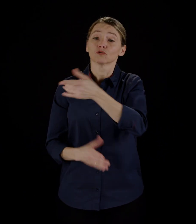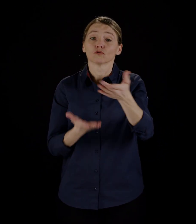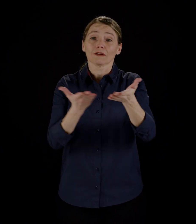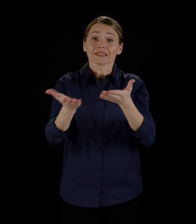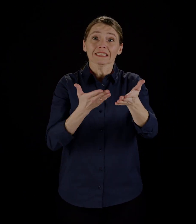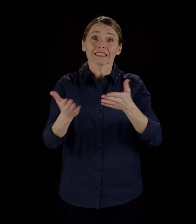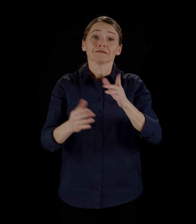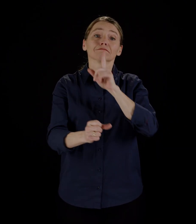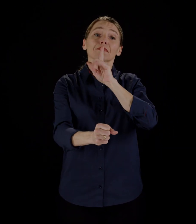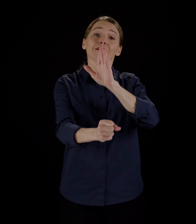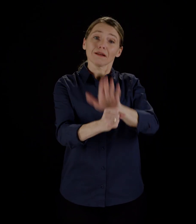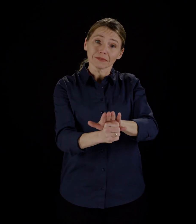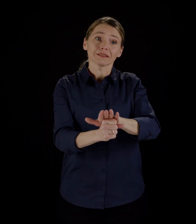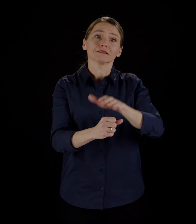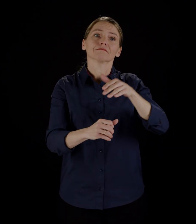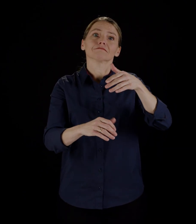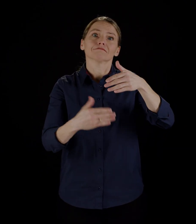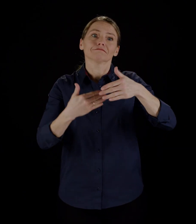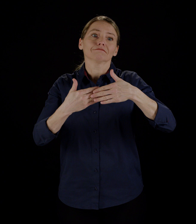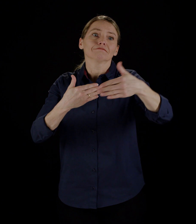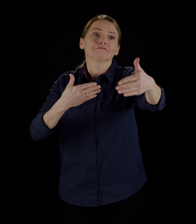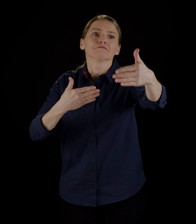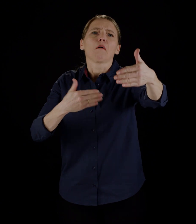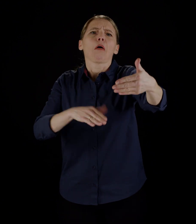is cancelled before the end of the commitment period.